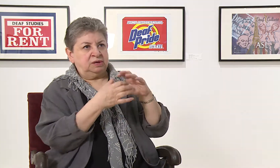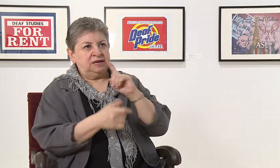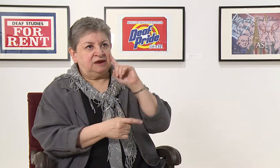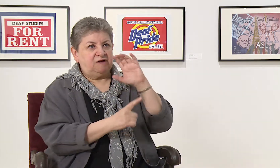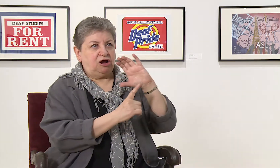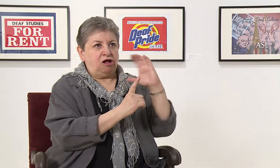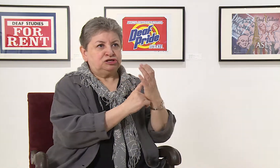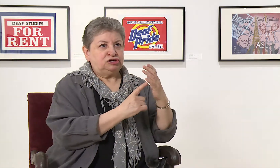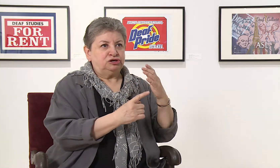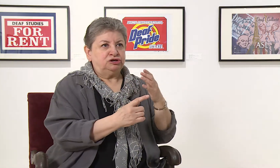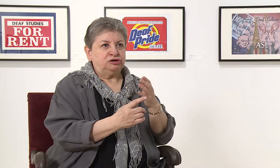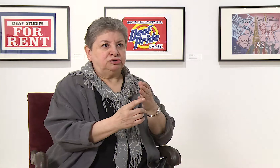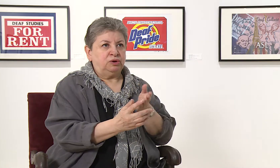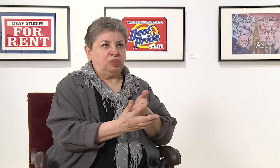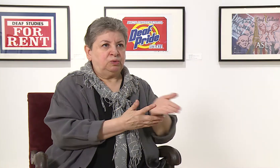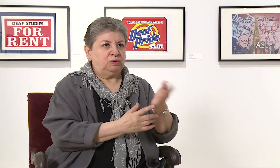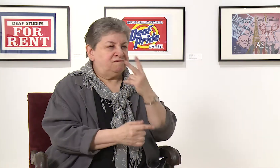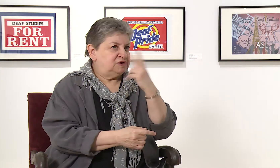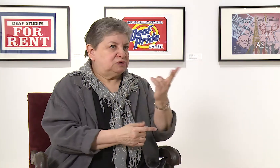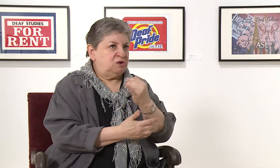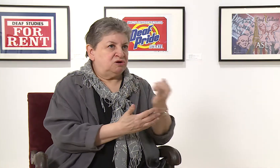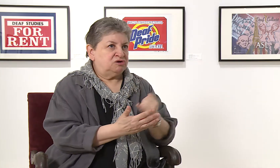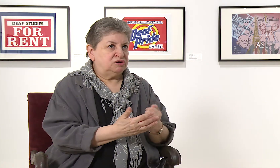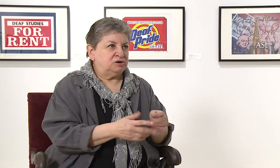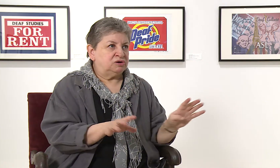I was interested in visual art